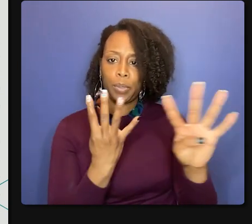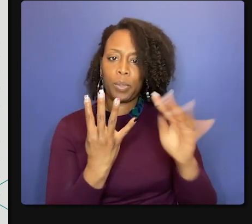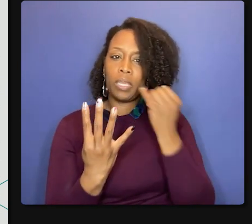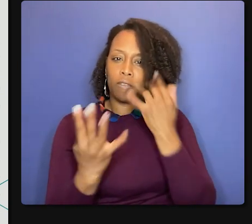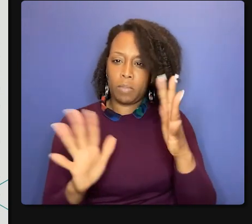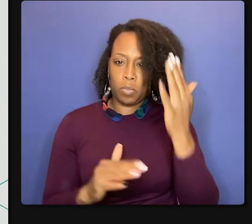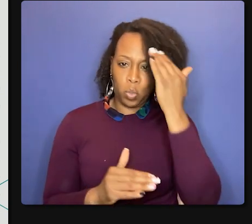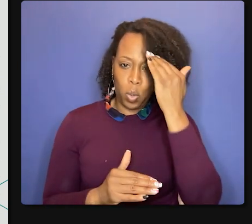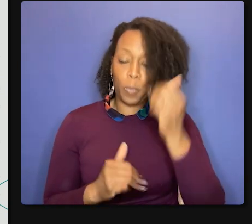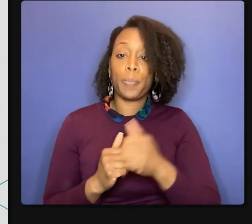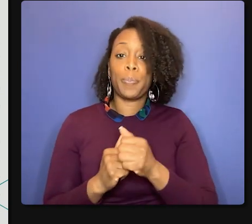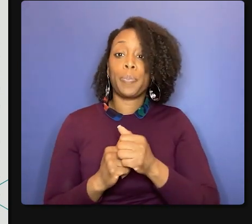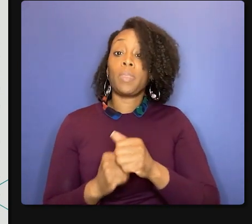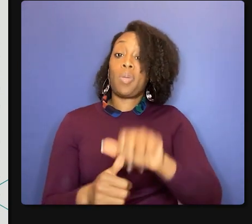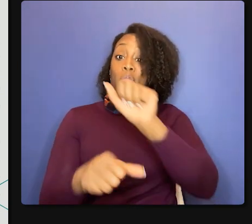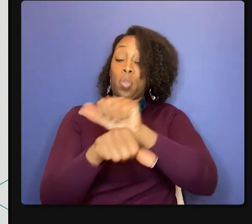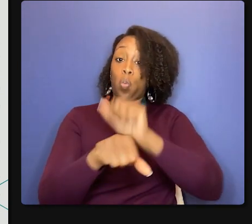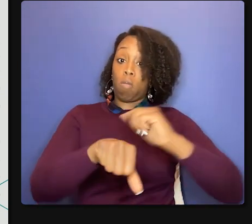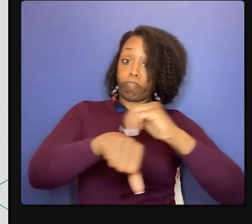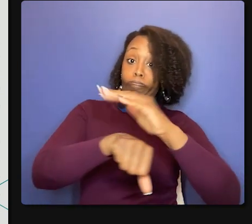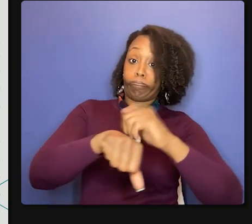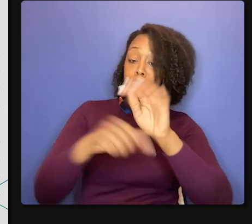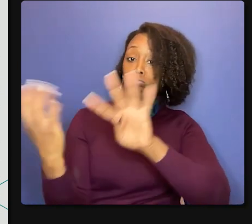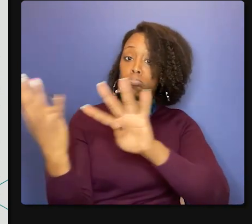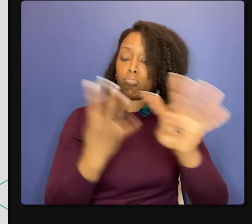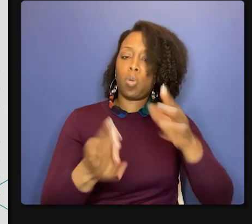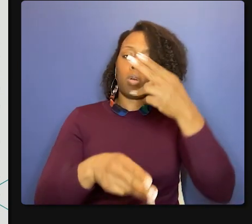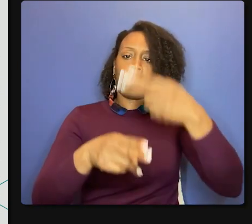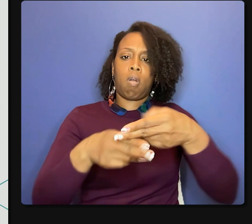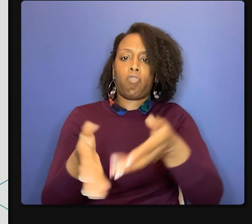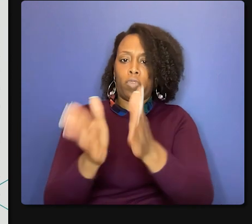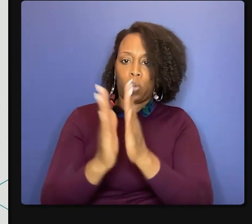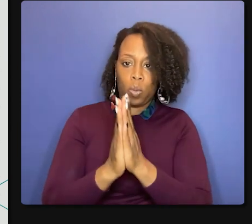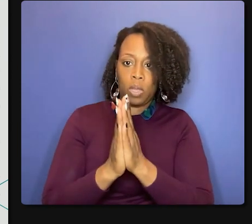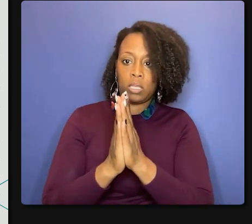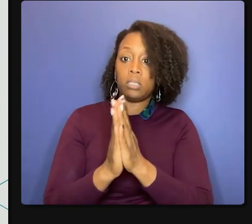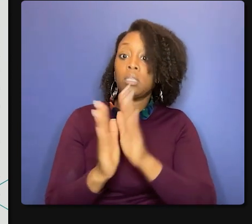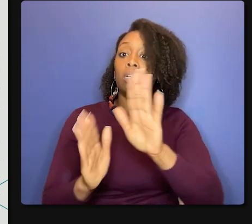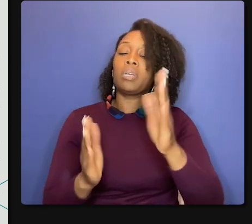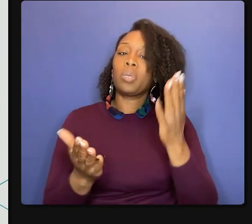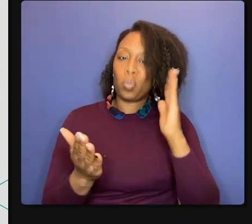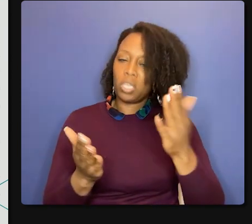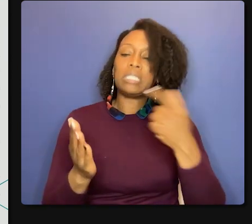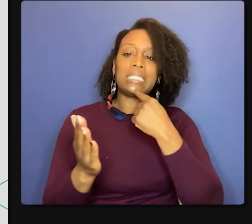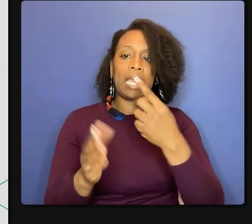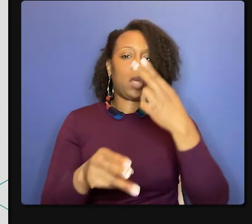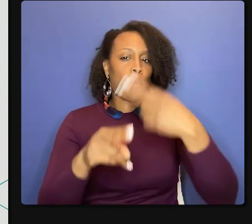if you're familiar with that. Now the unit of work that's submitted to this queue, it's called a request